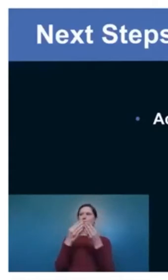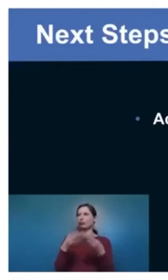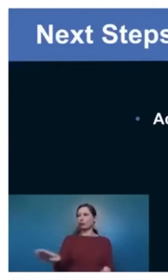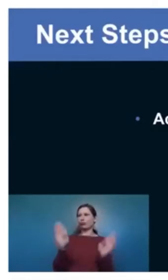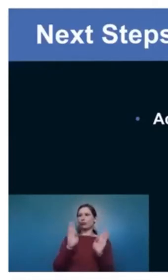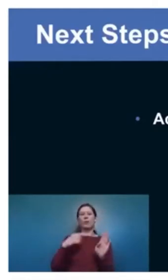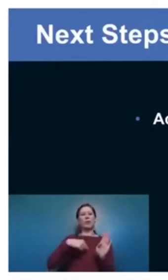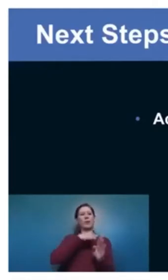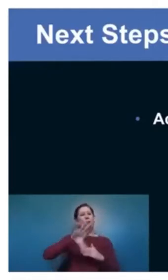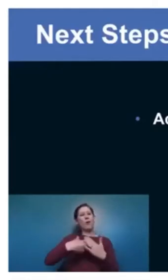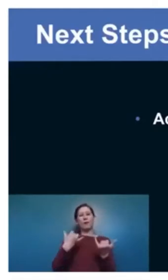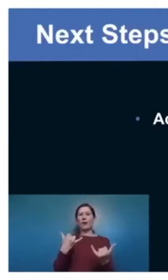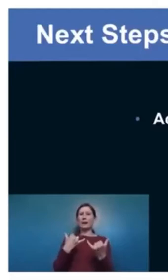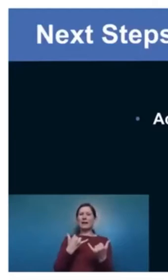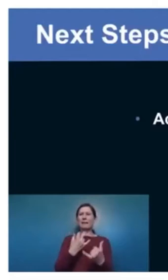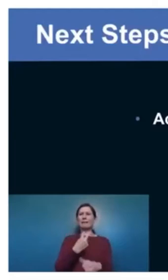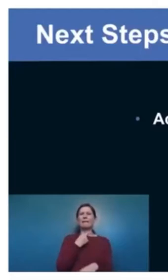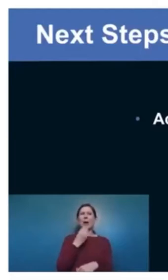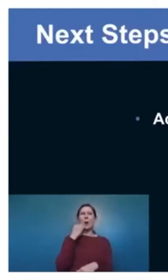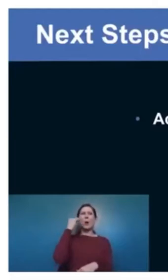all in quarantine together.